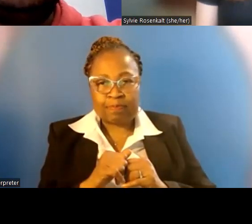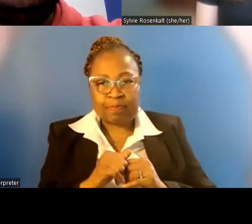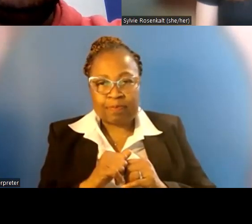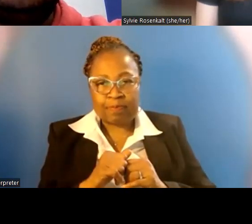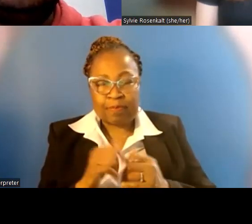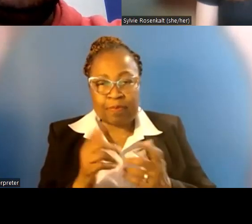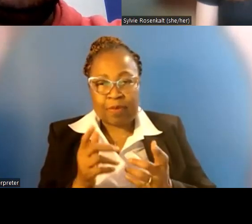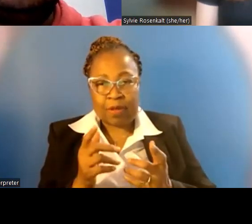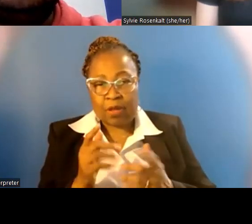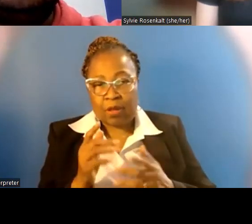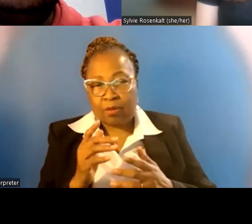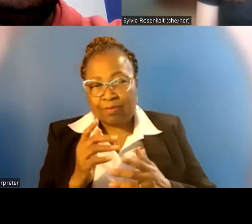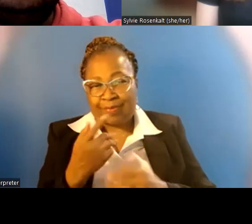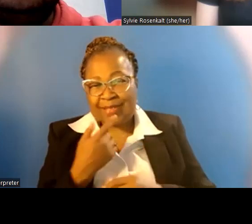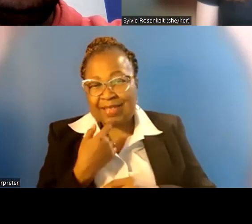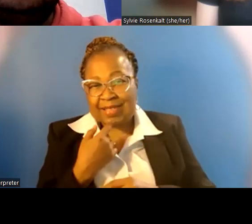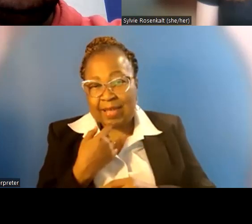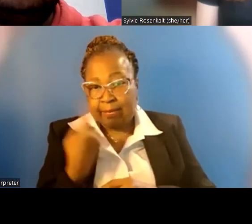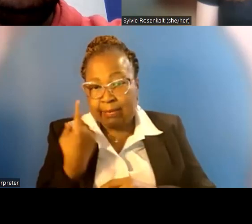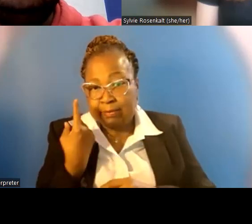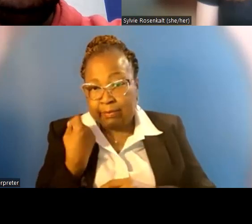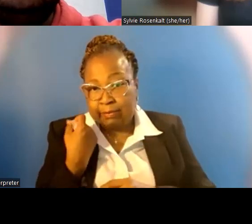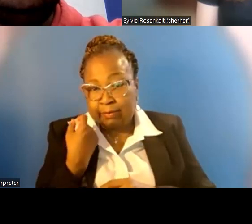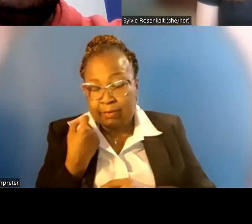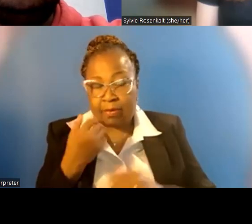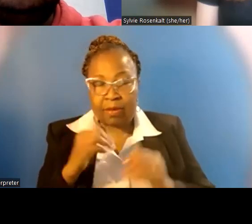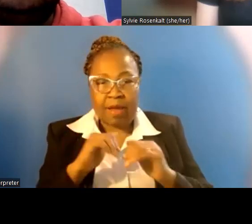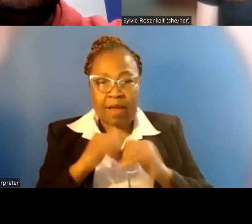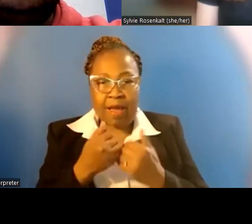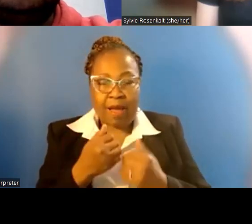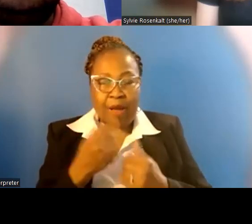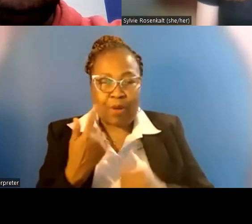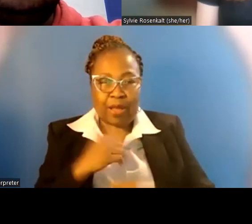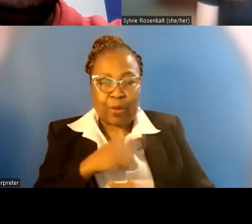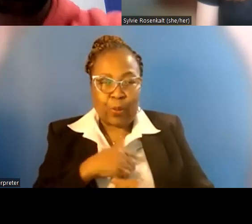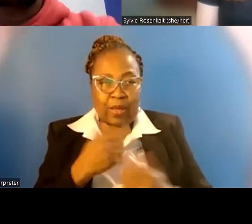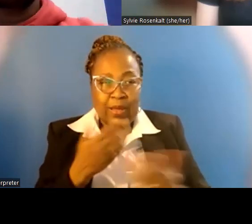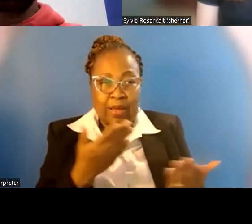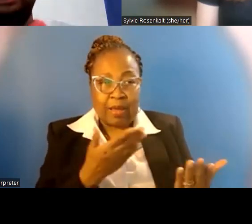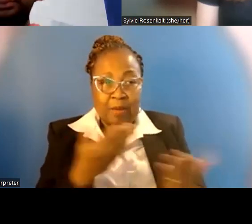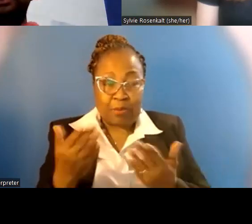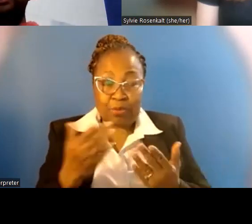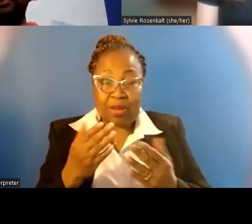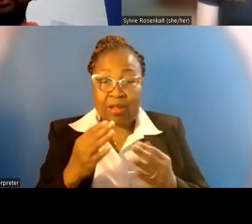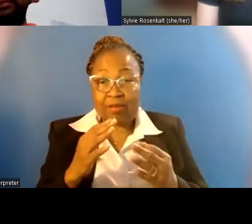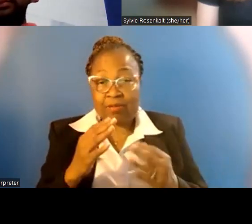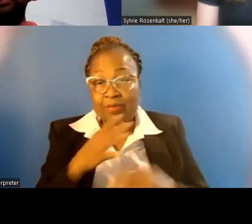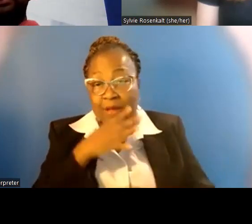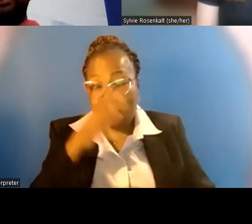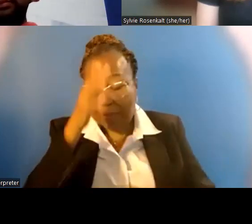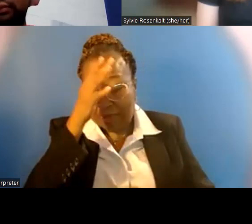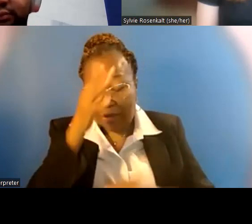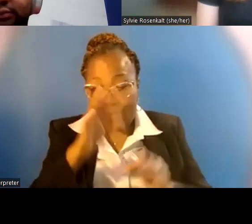a little bit ago about, you know, how can we bring parents and family members through the orientation process.